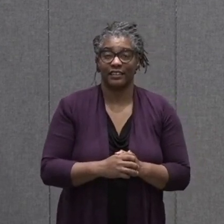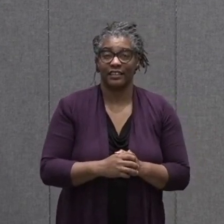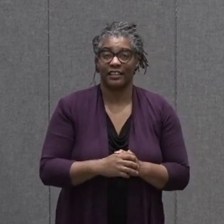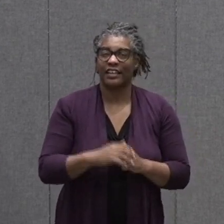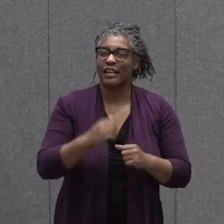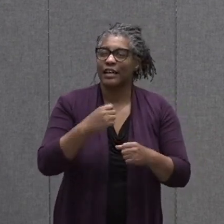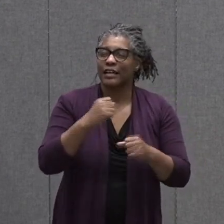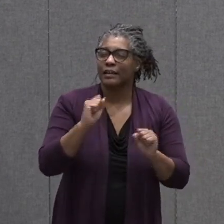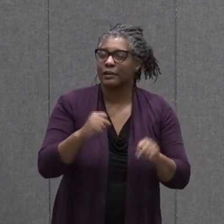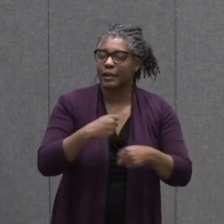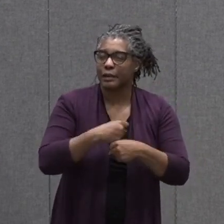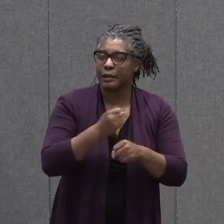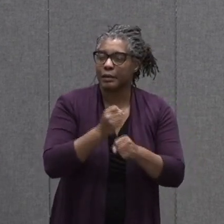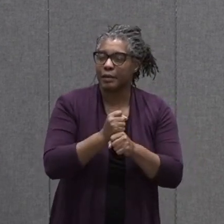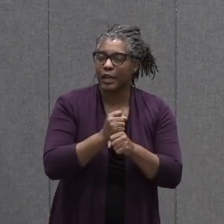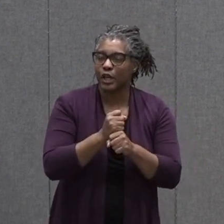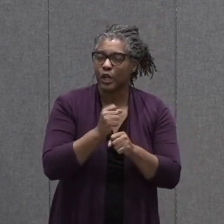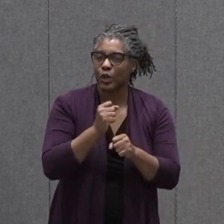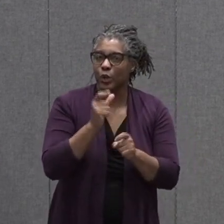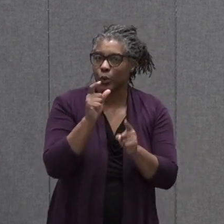What's the beginning sound in lake?